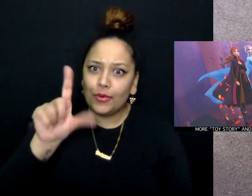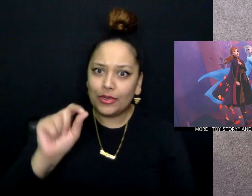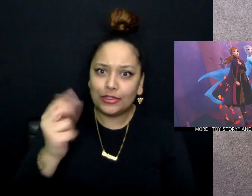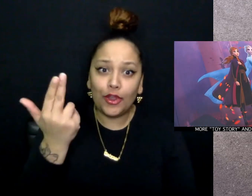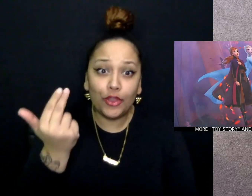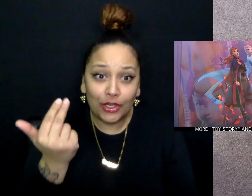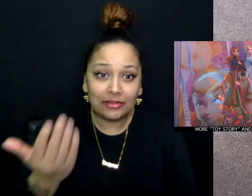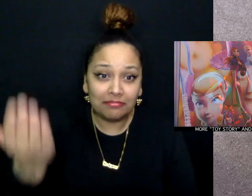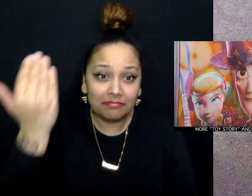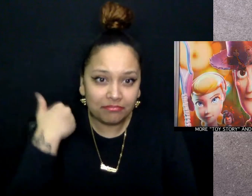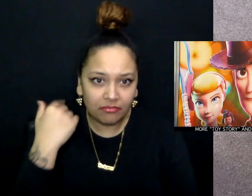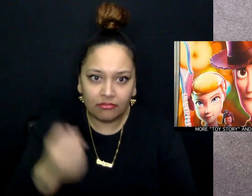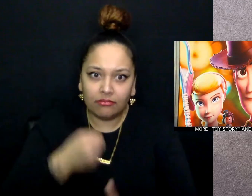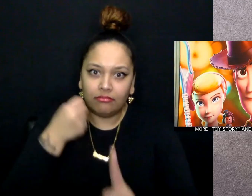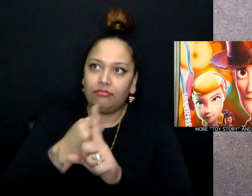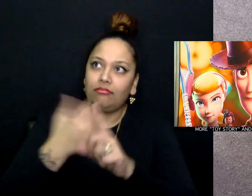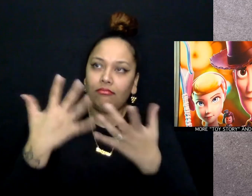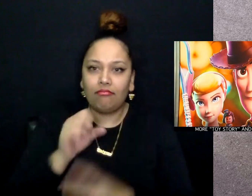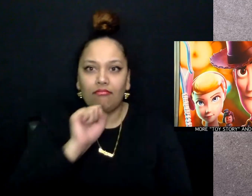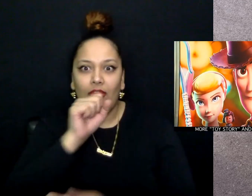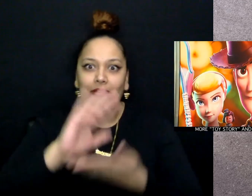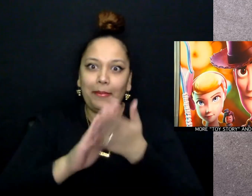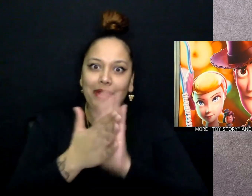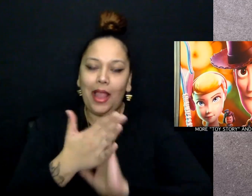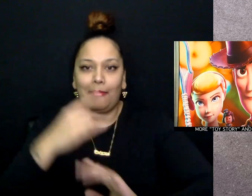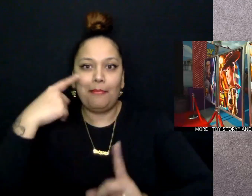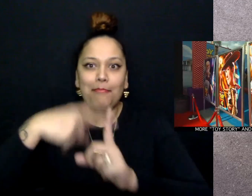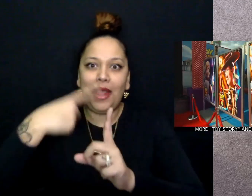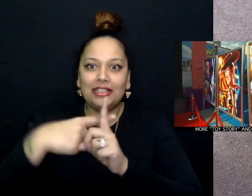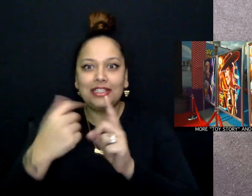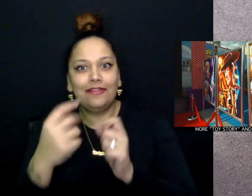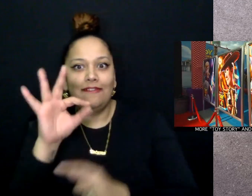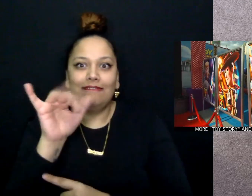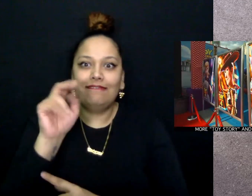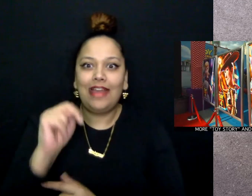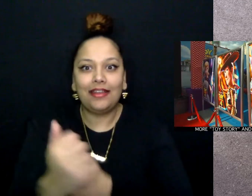LinkedIn is a business and employment focused social media platform.